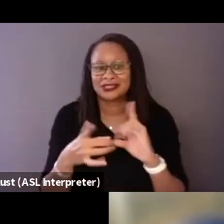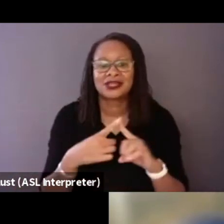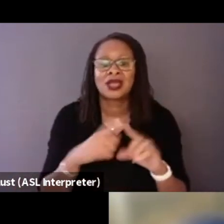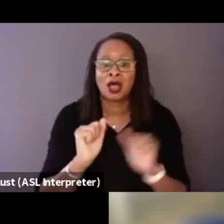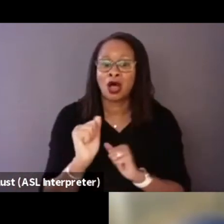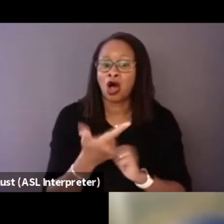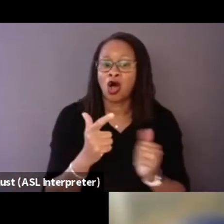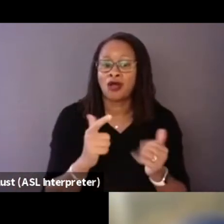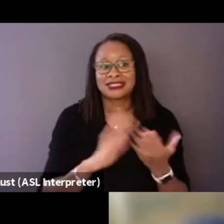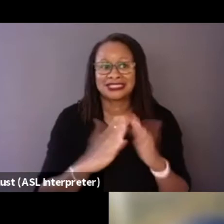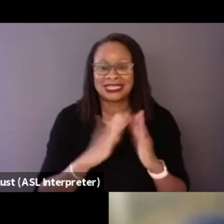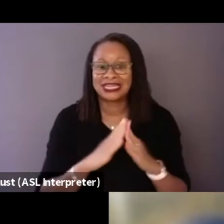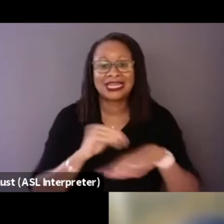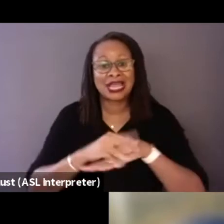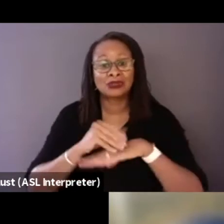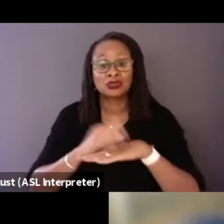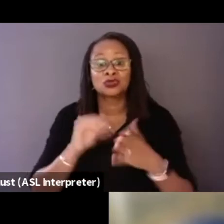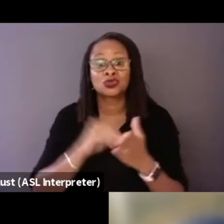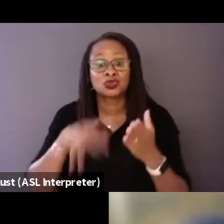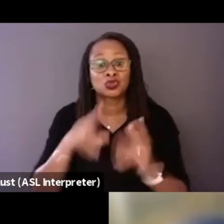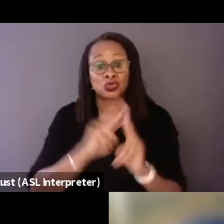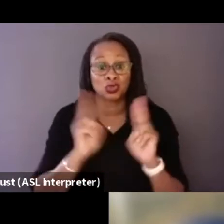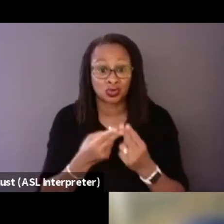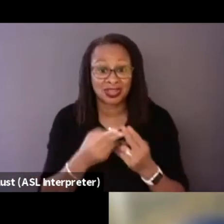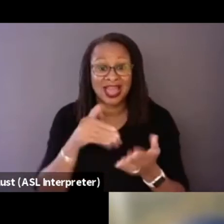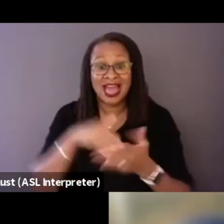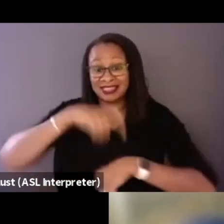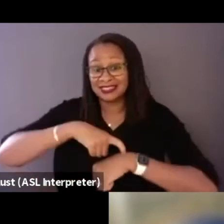At the time the former Student Director was in my leadership class,